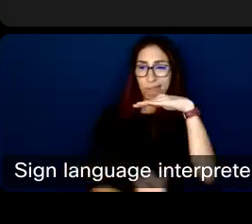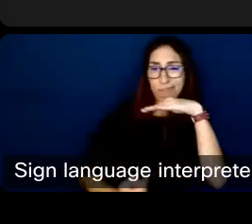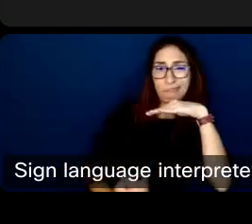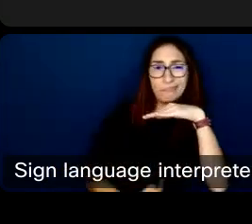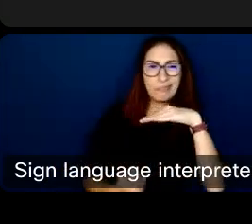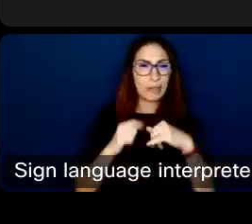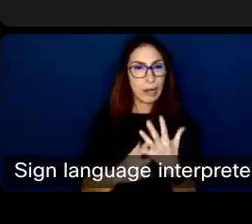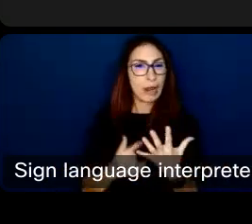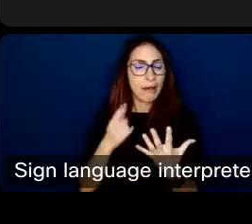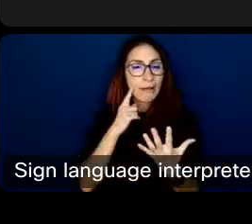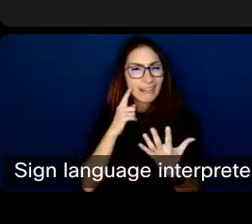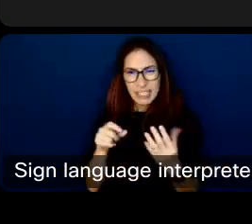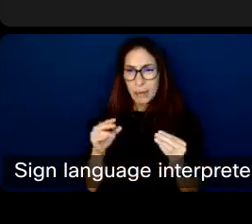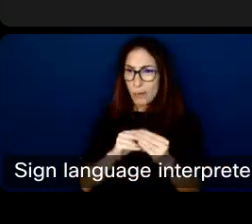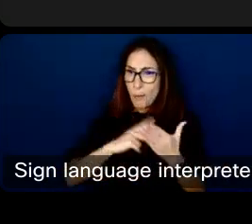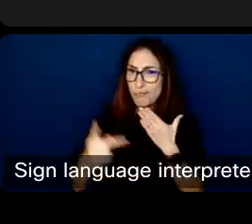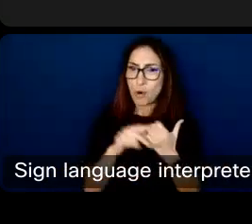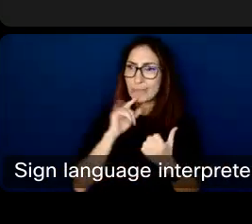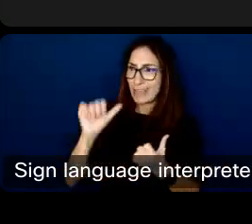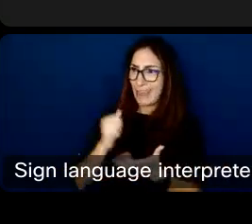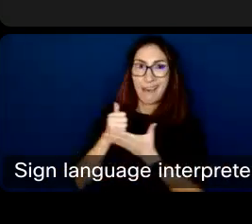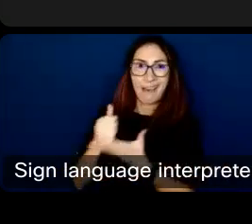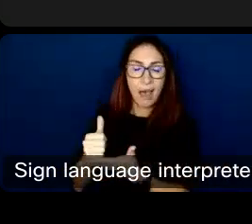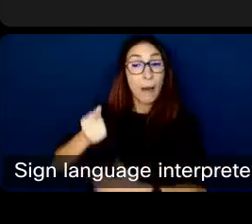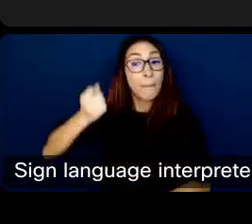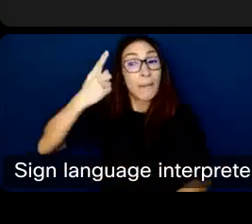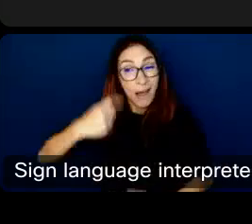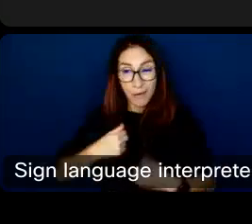caveat to this. This might be a good time to think about